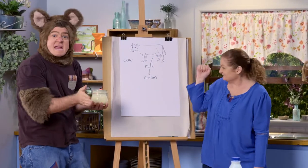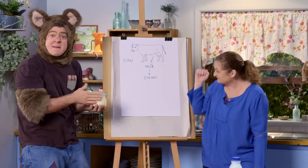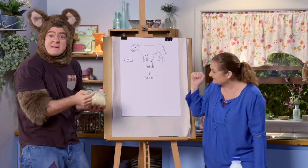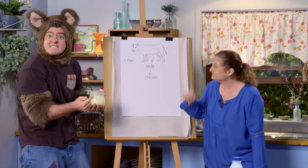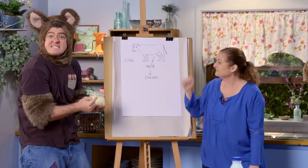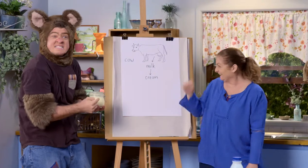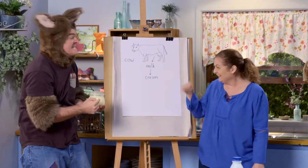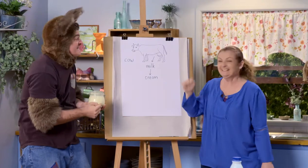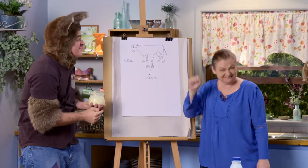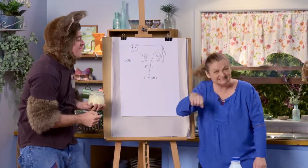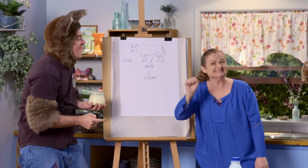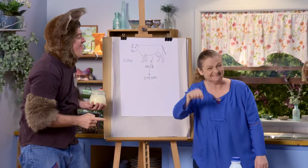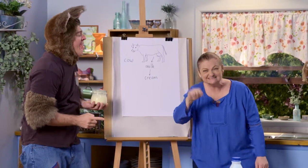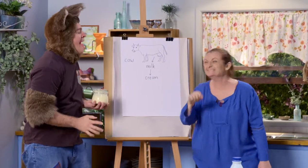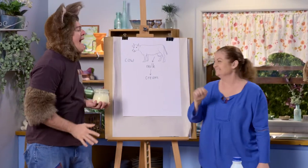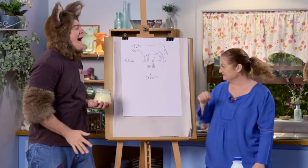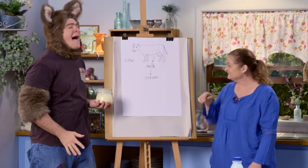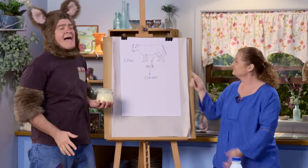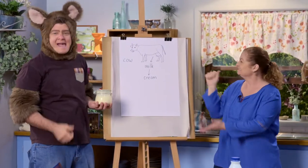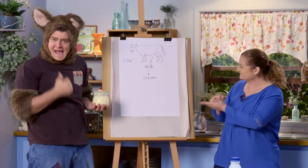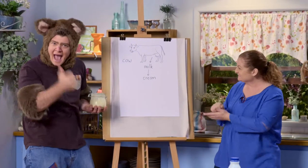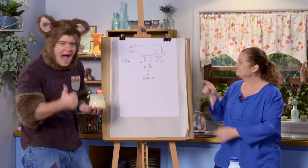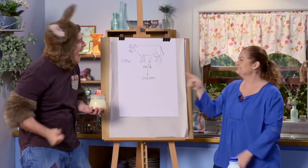and that is where cream comes from. That's right, Possum.